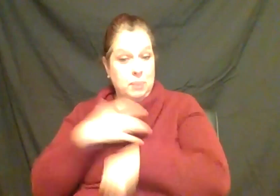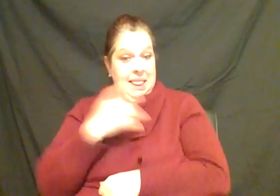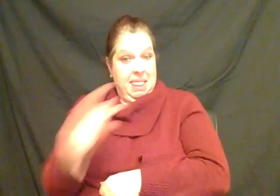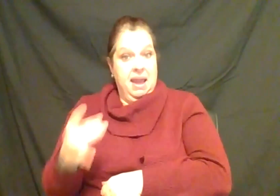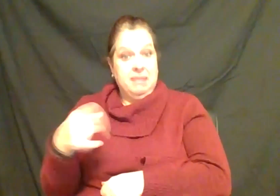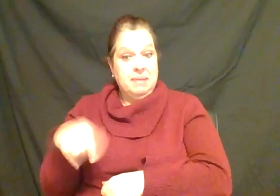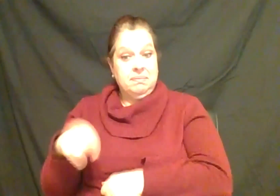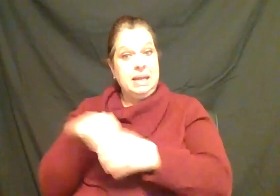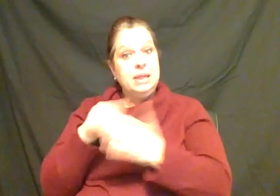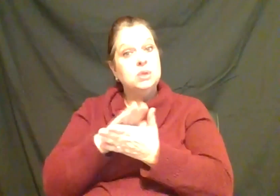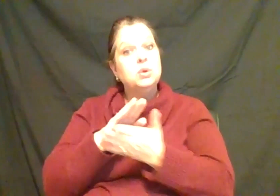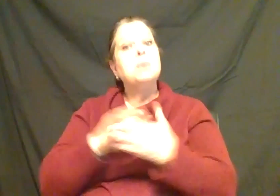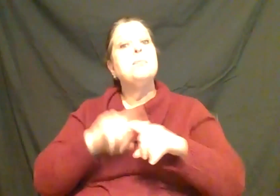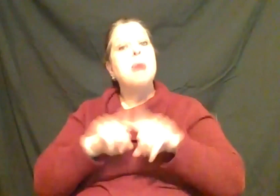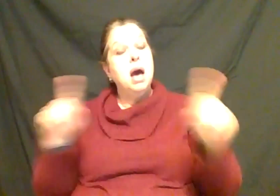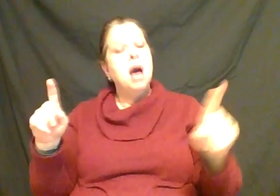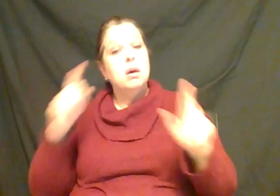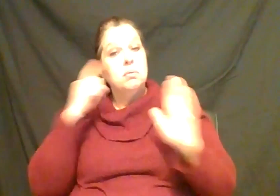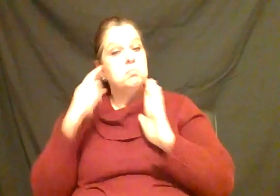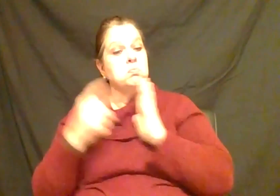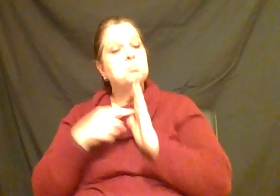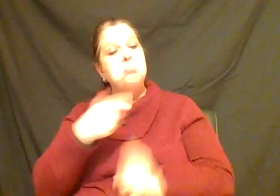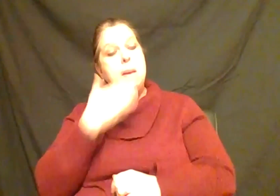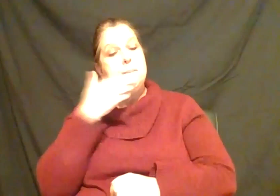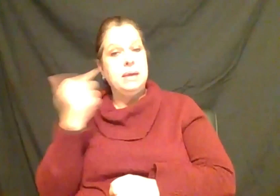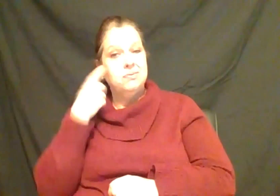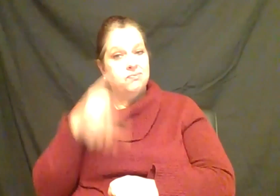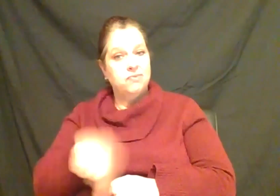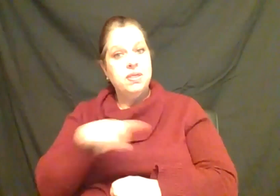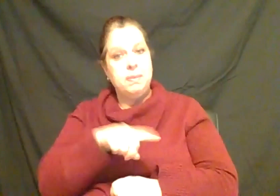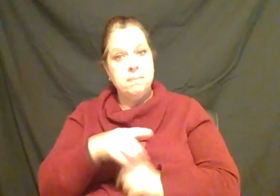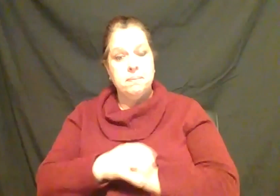recognize their students that is in their best interest and often as school leaders and school